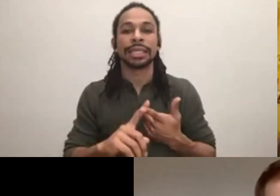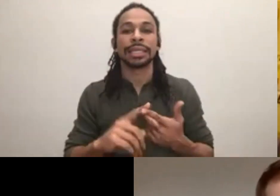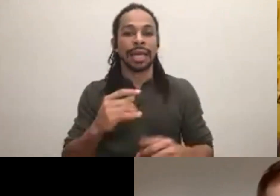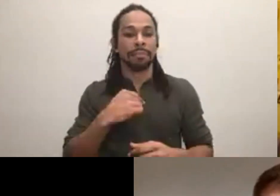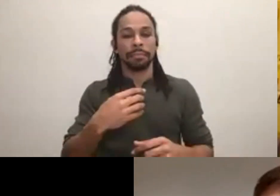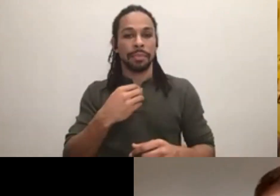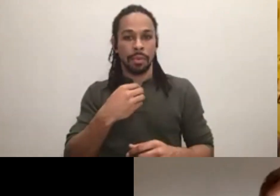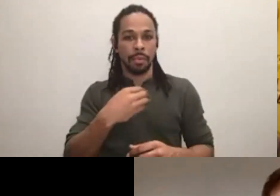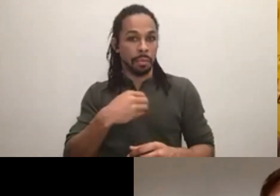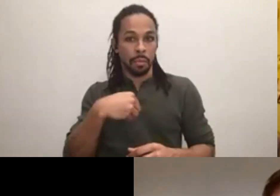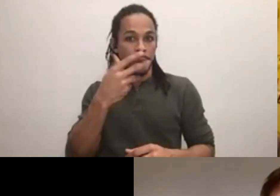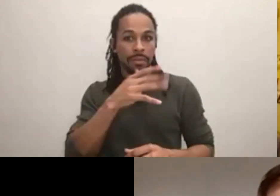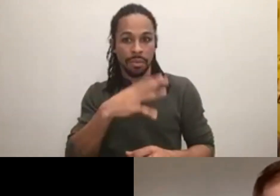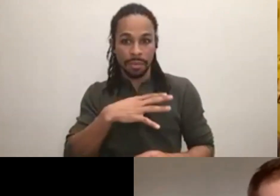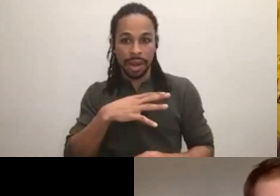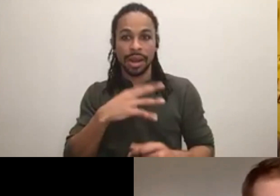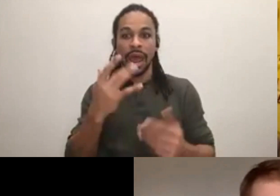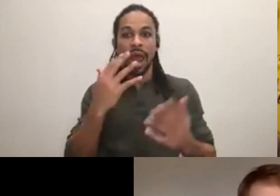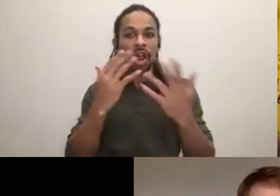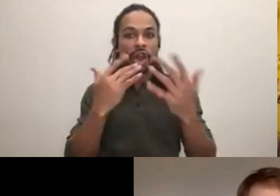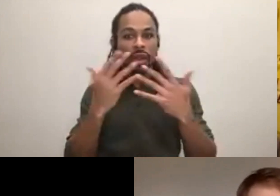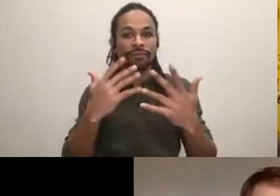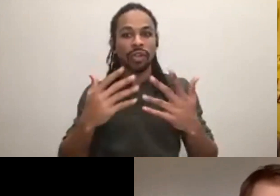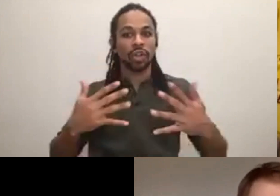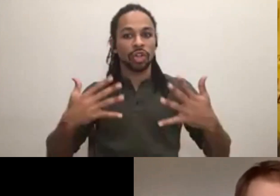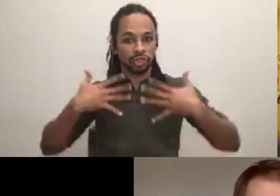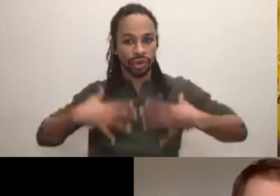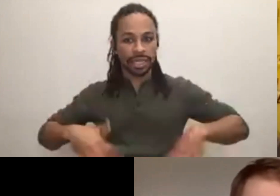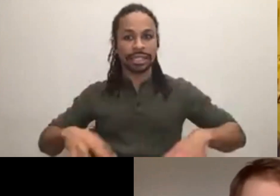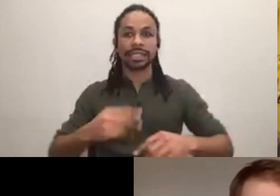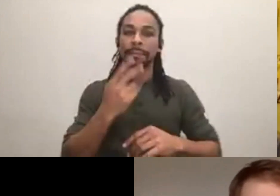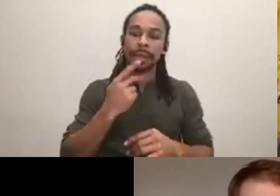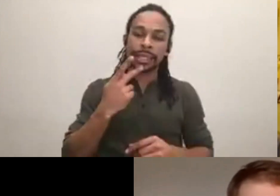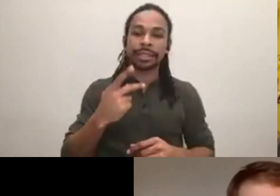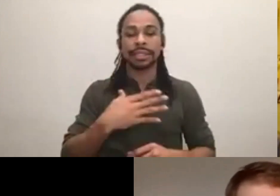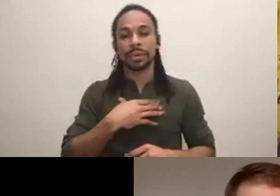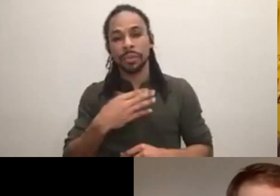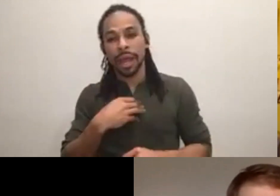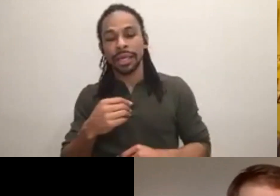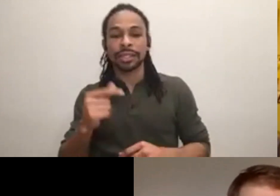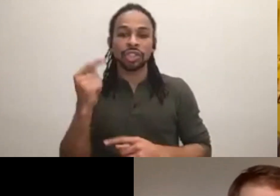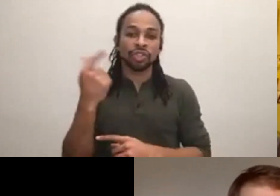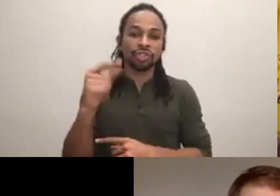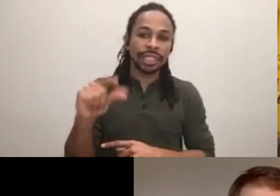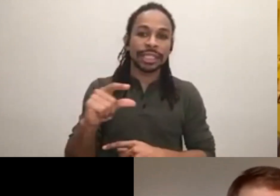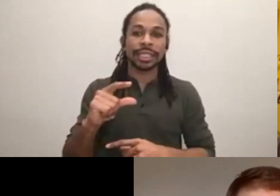colorful dress. It has a lot of pinks and whites and greens and I'm also wearing some